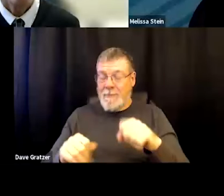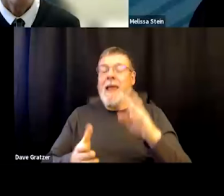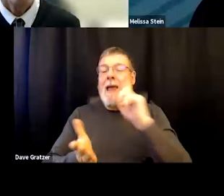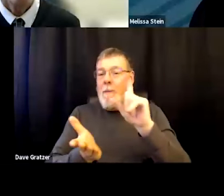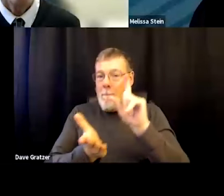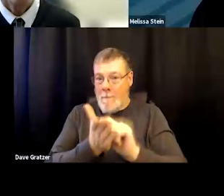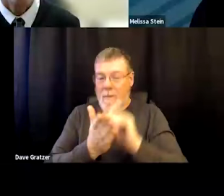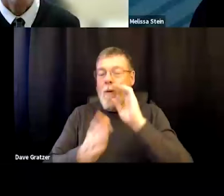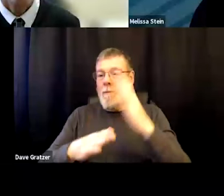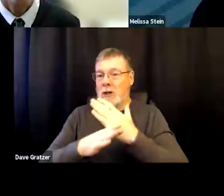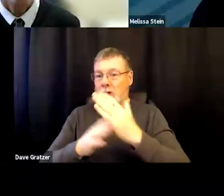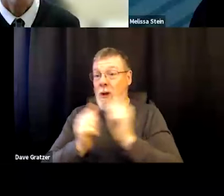and will be shared during this event.